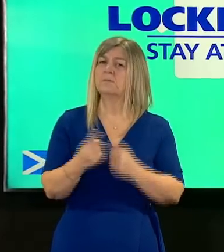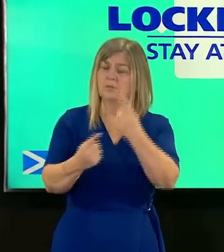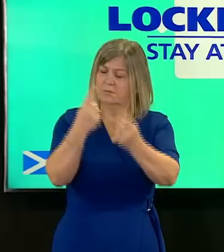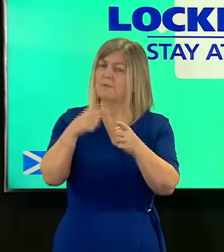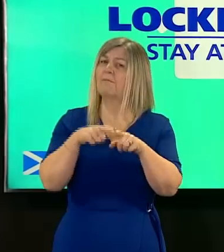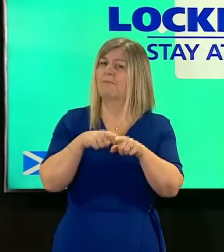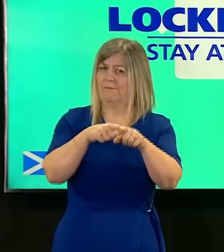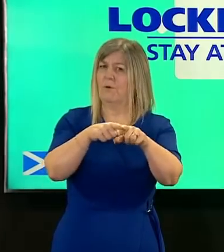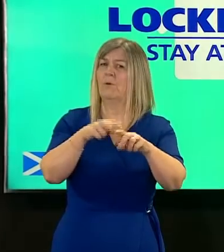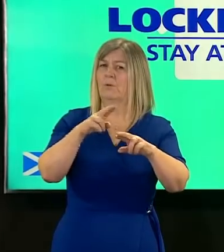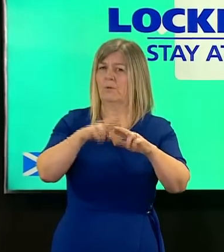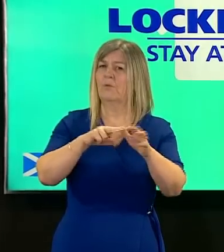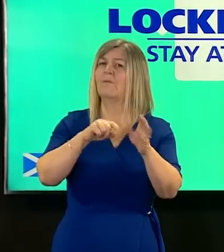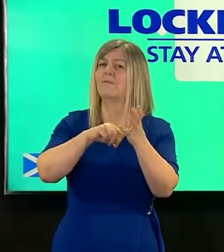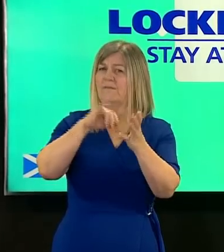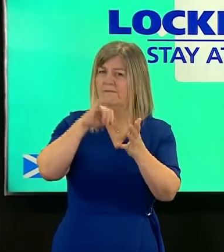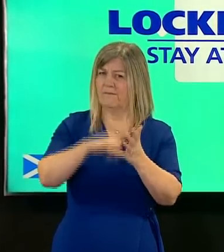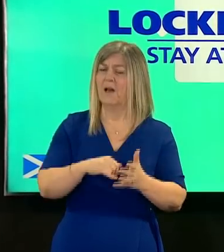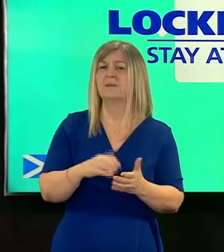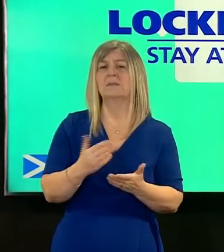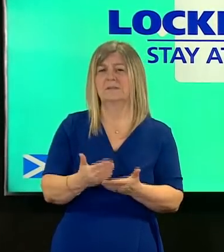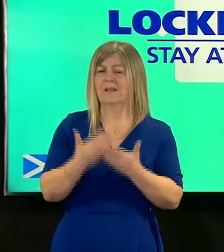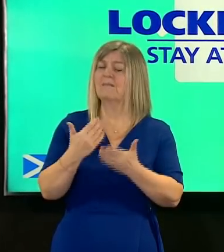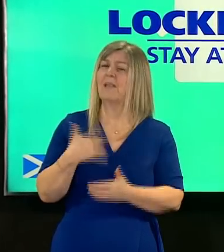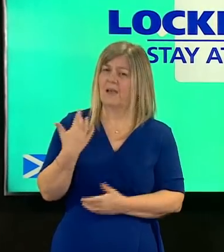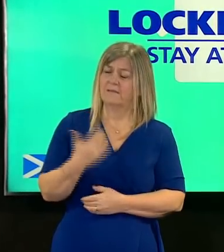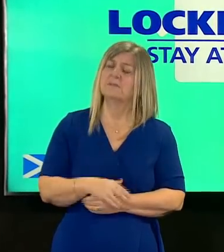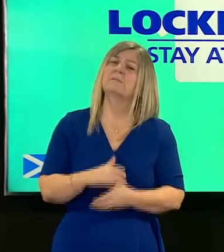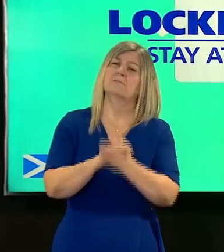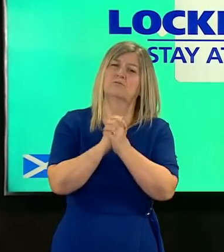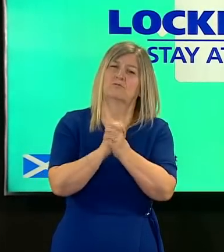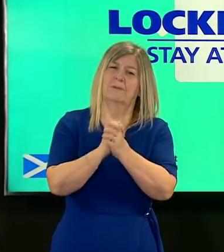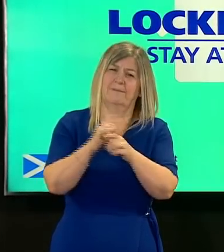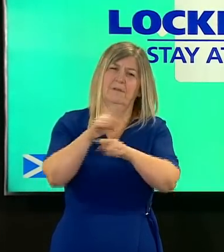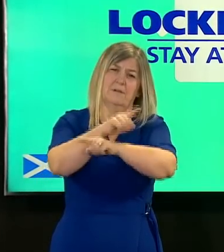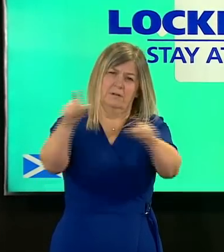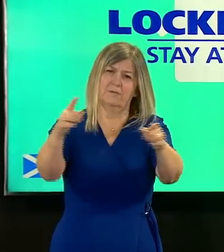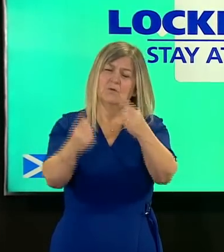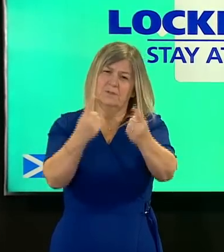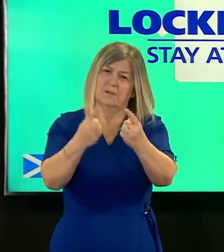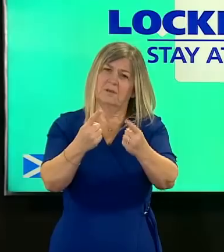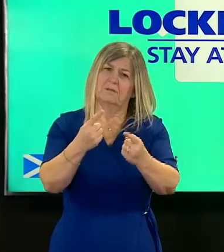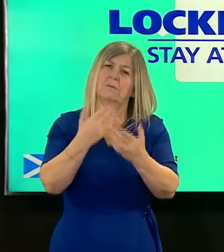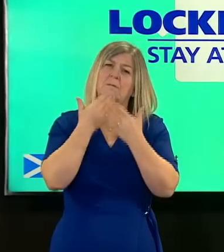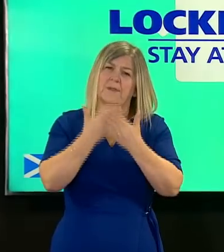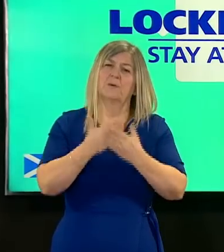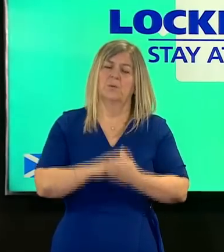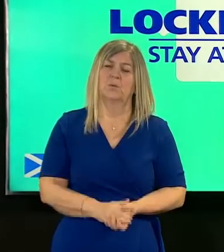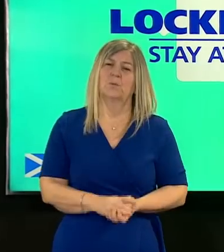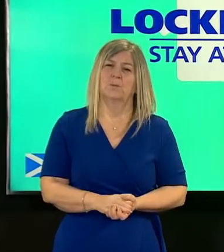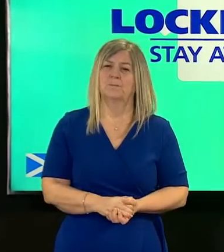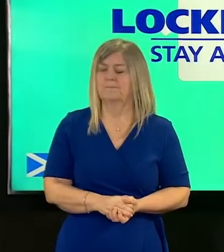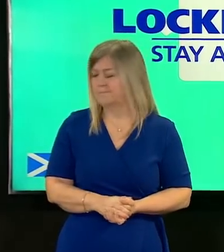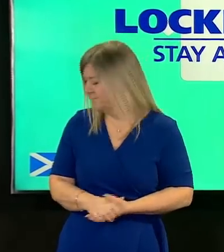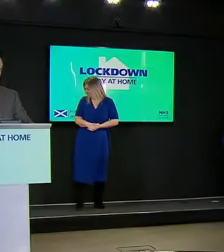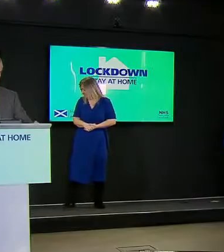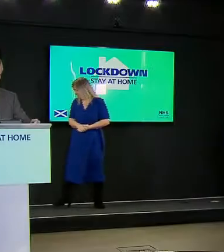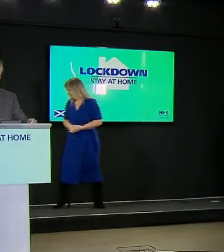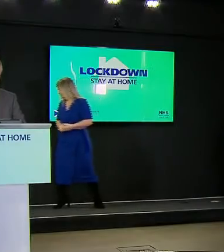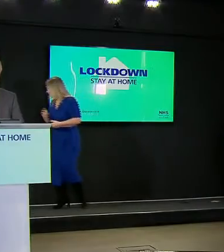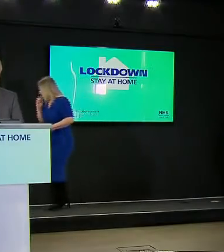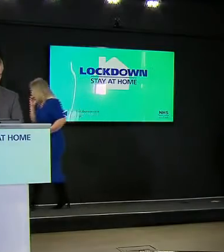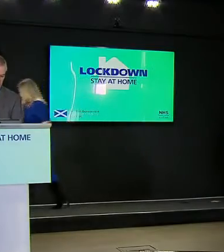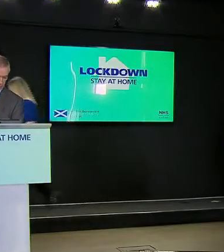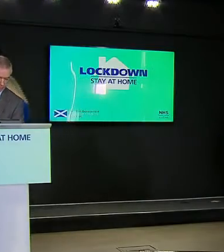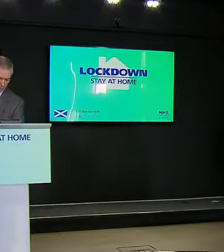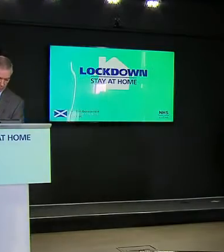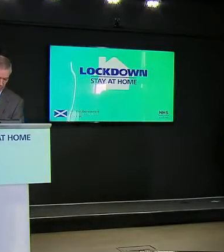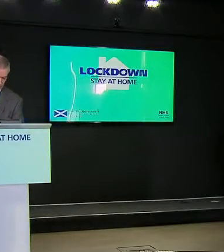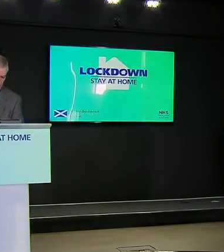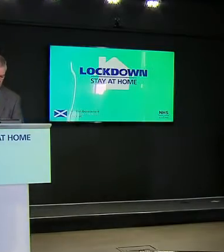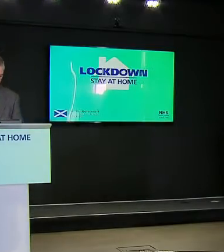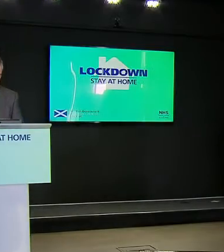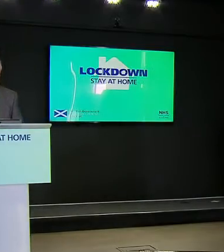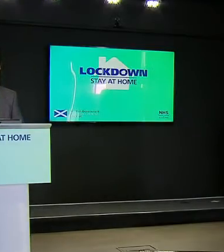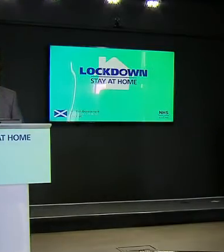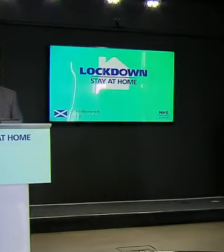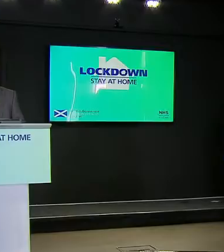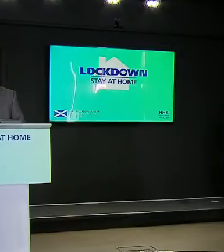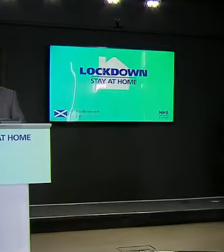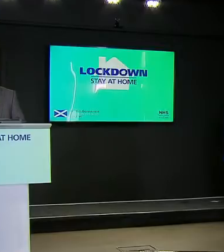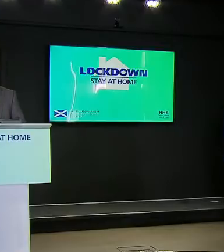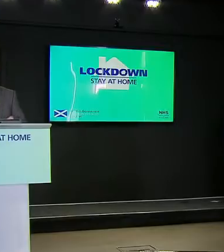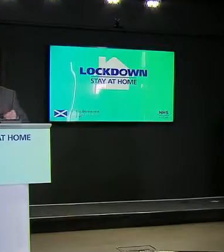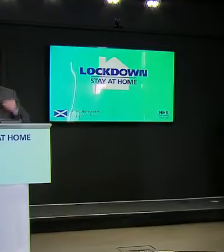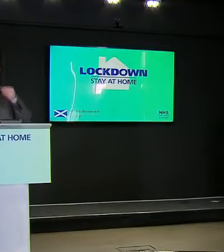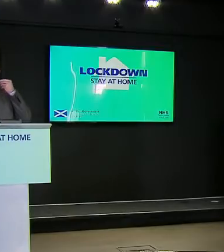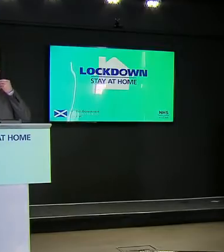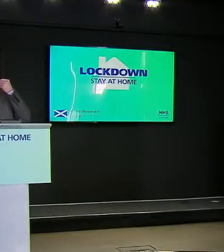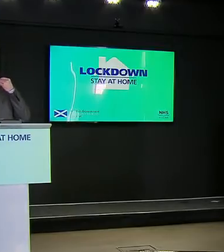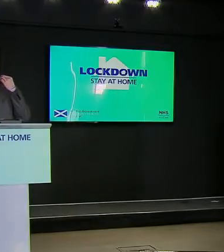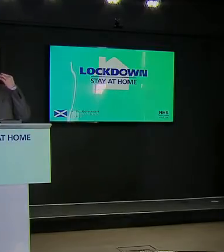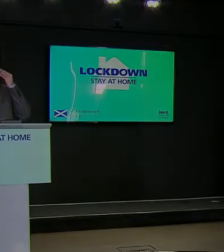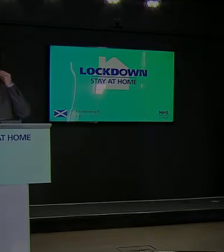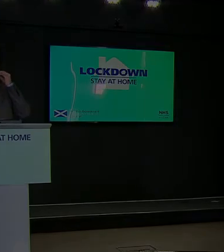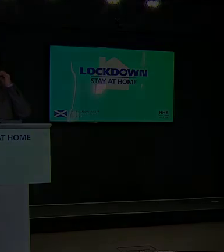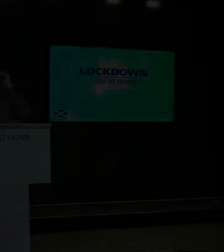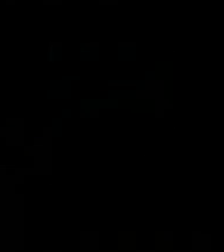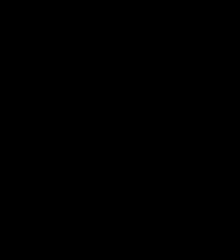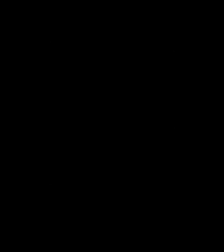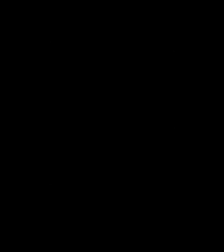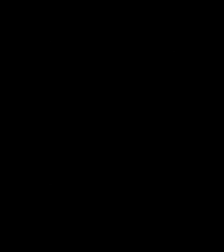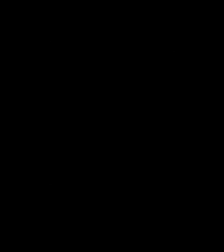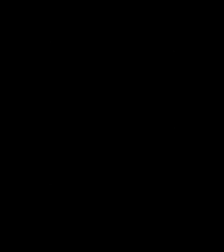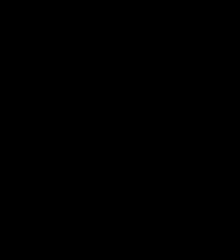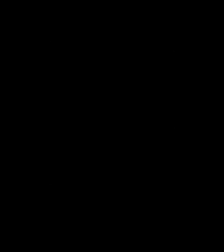all of us it's saving lives and i'm very grateful to all of you for that thank you very much